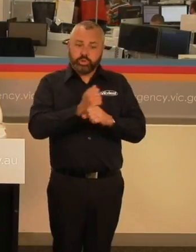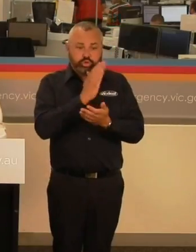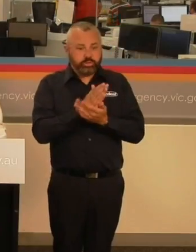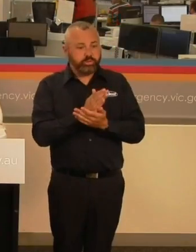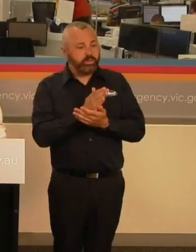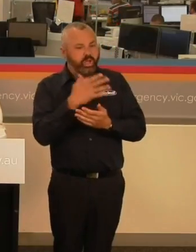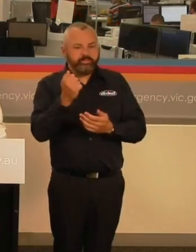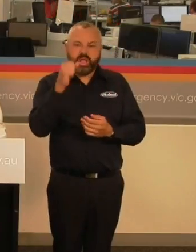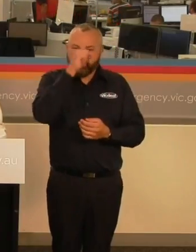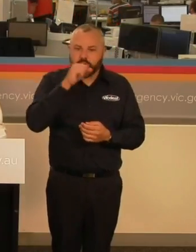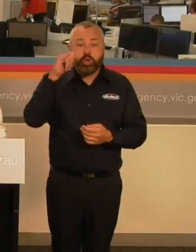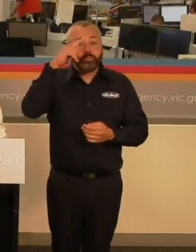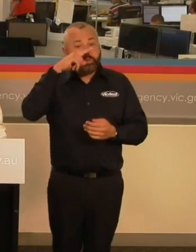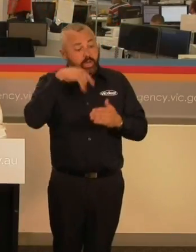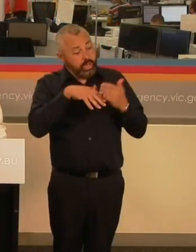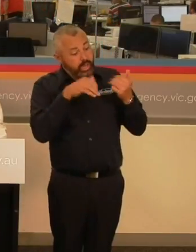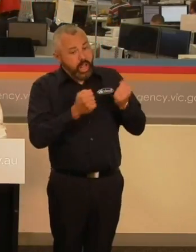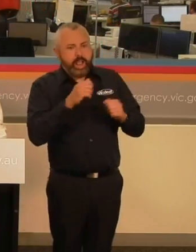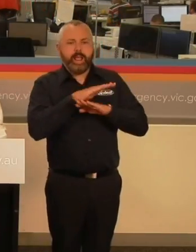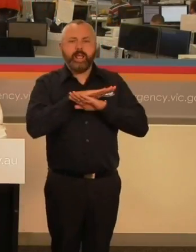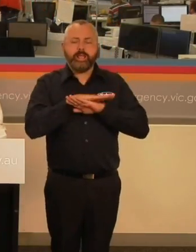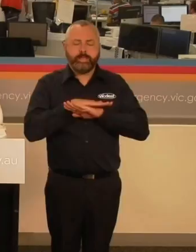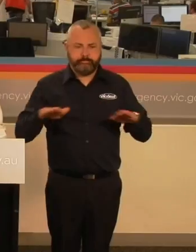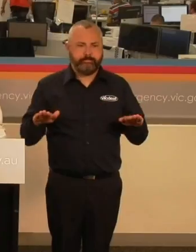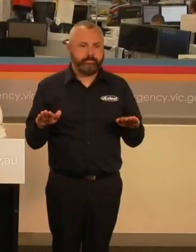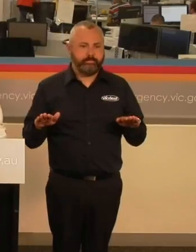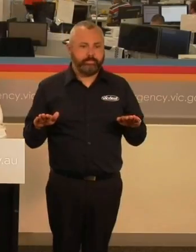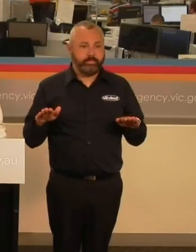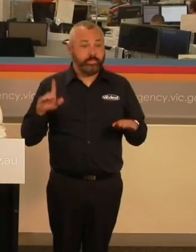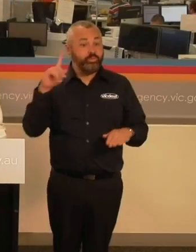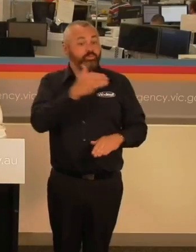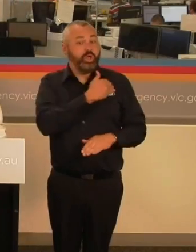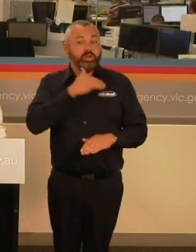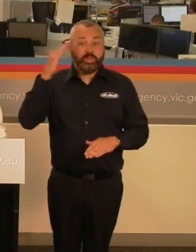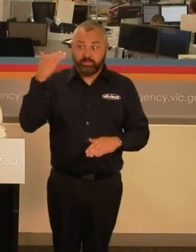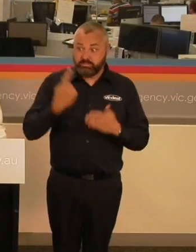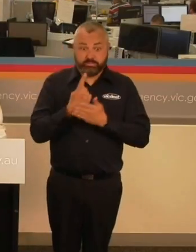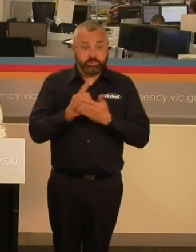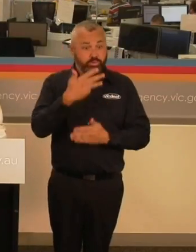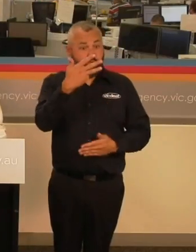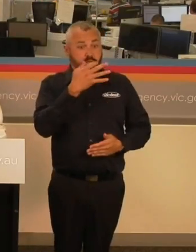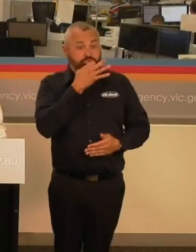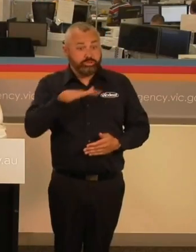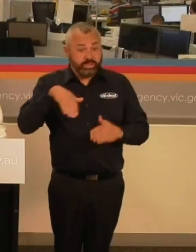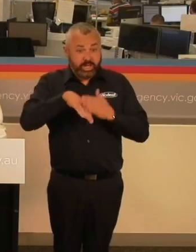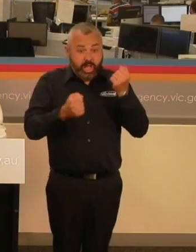We've had reports of 9 children left in parked cars that's known to many we know